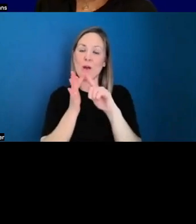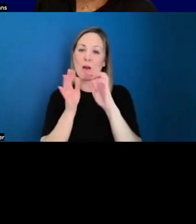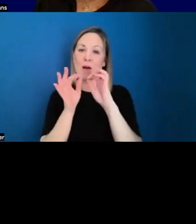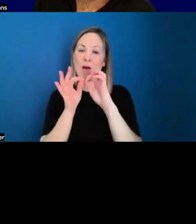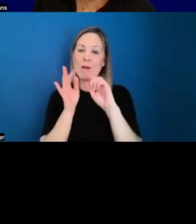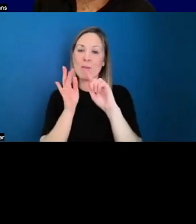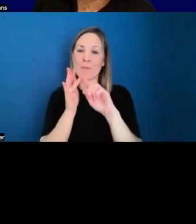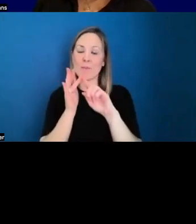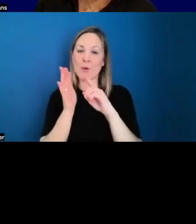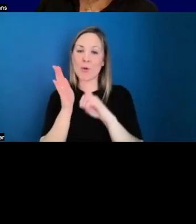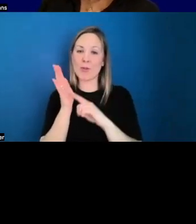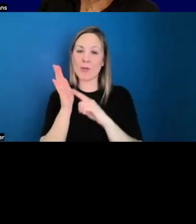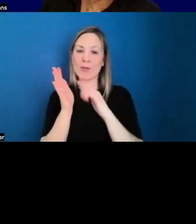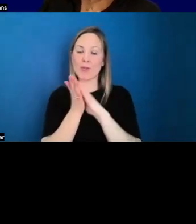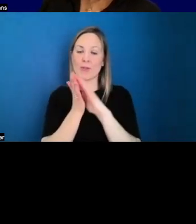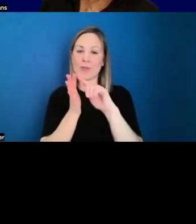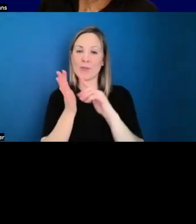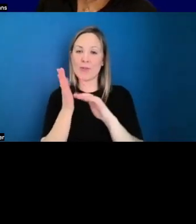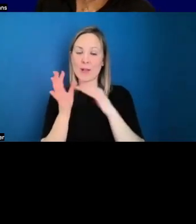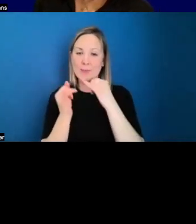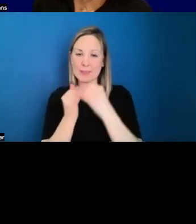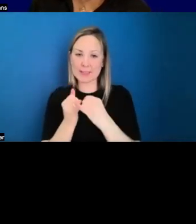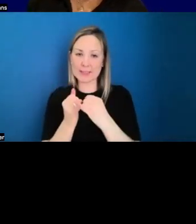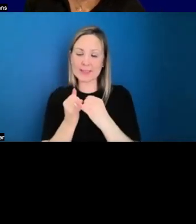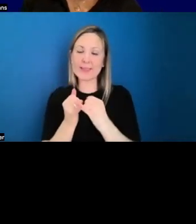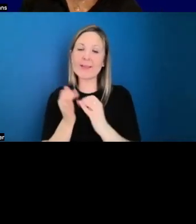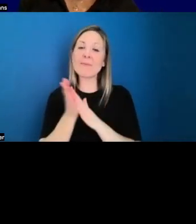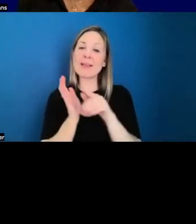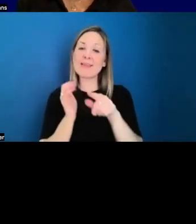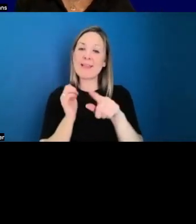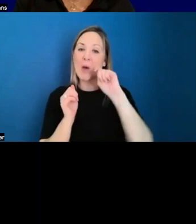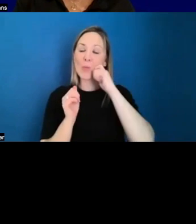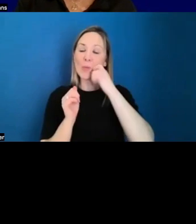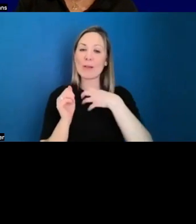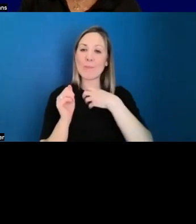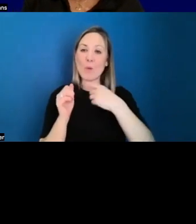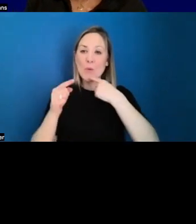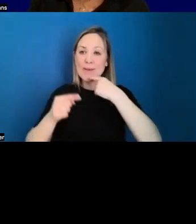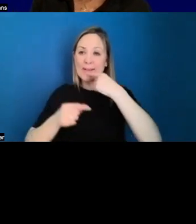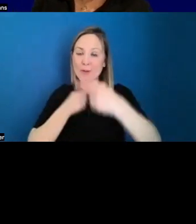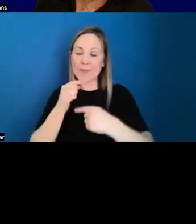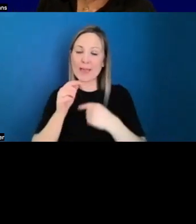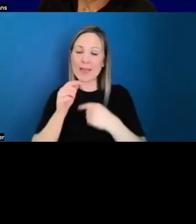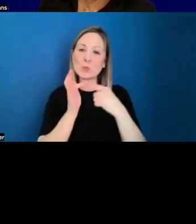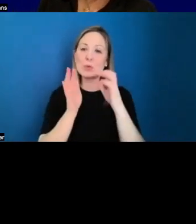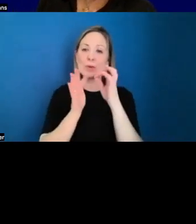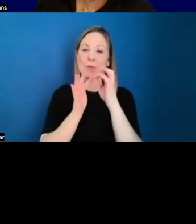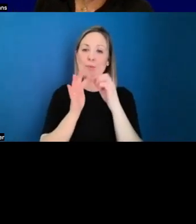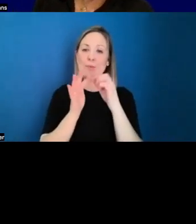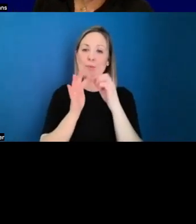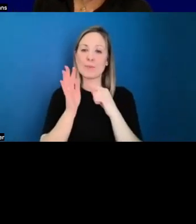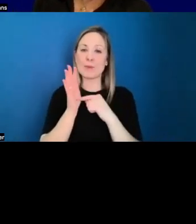hypothalamus is then going to send information down to the pituitary gland, the master gland.